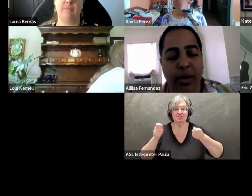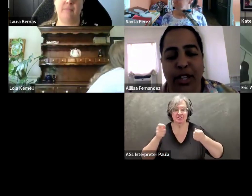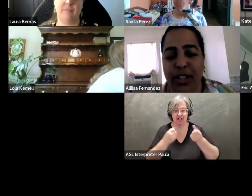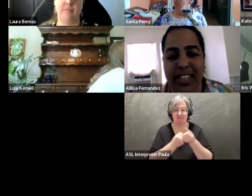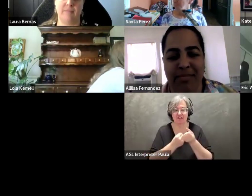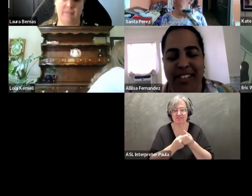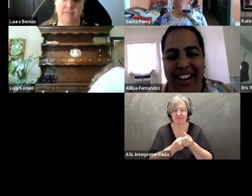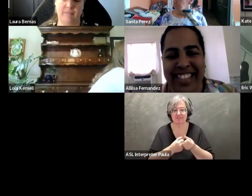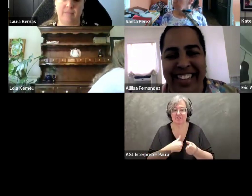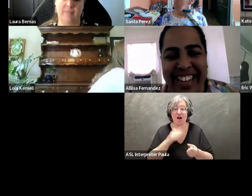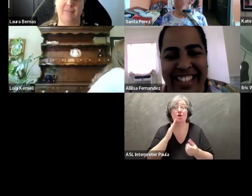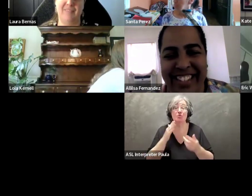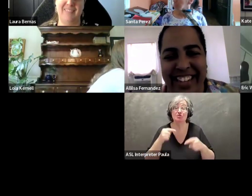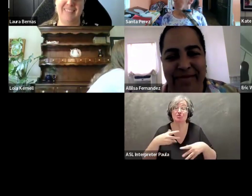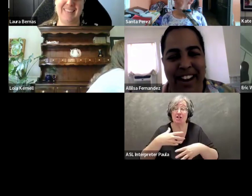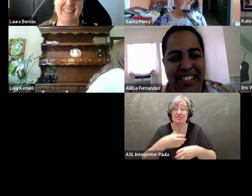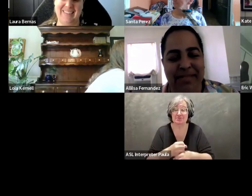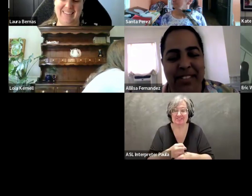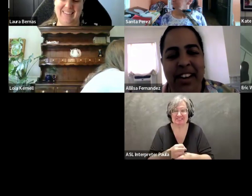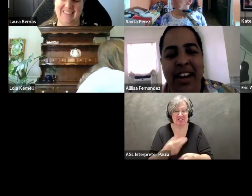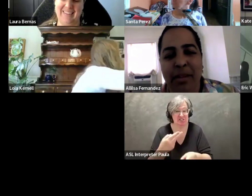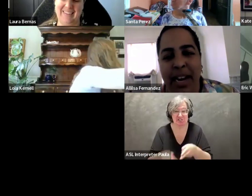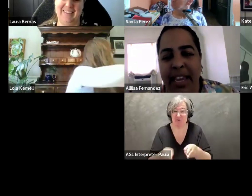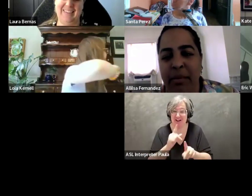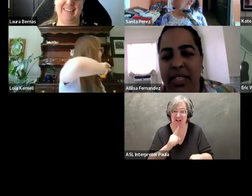I'm going to try to summarize it as short as possible, but I came